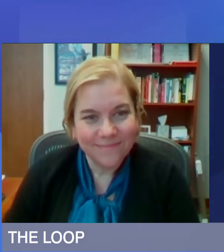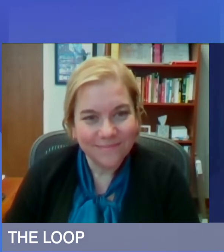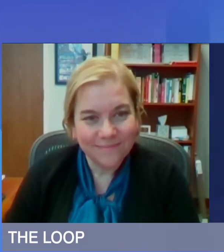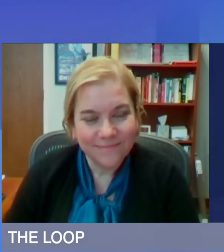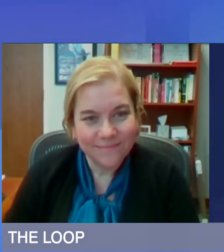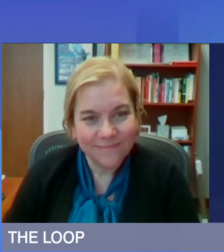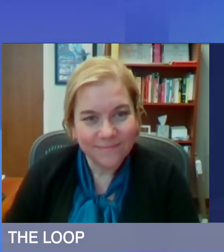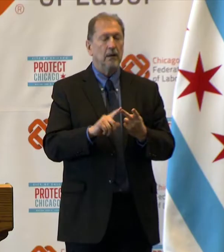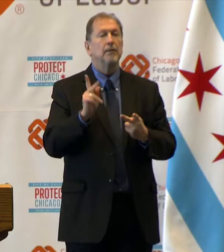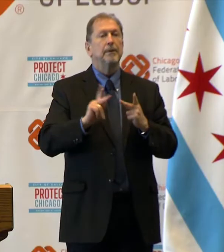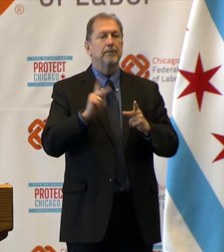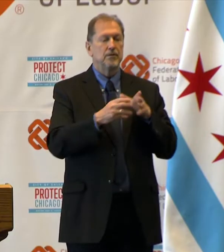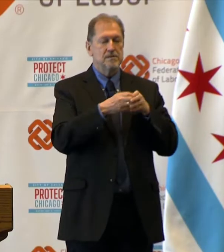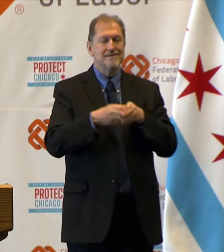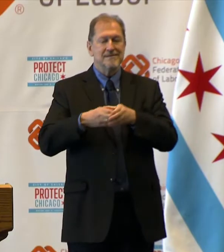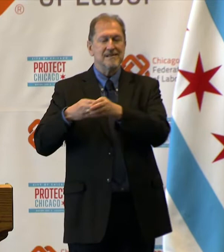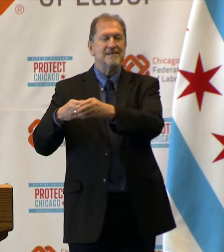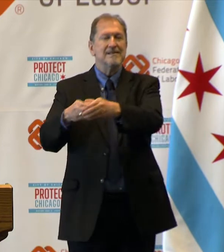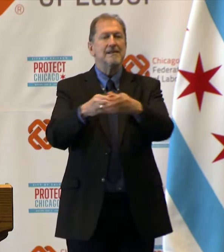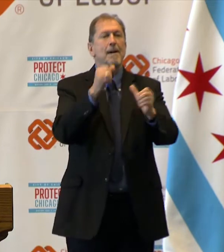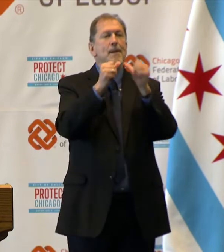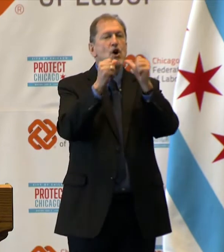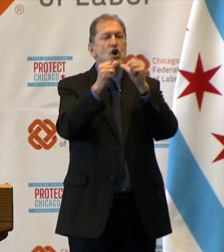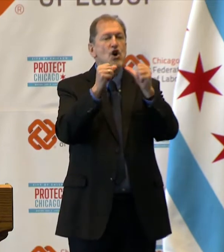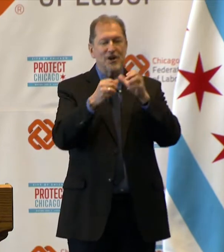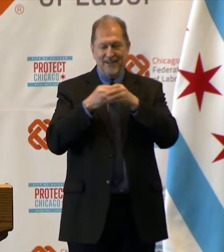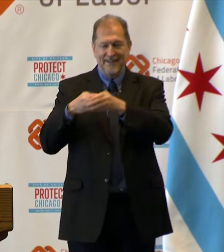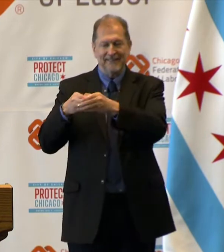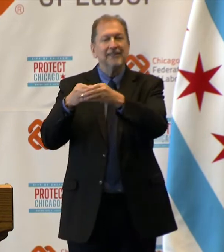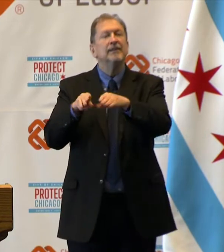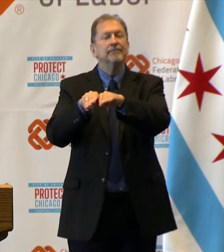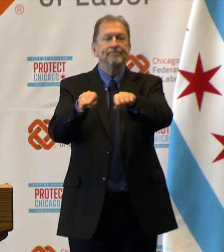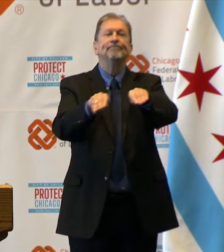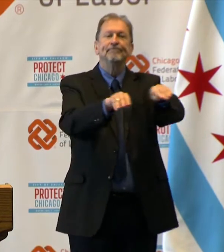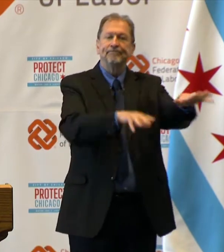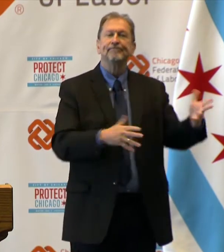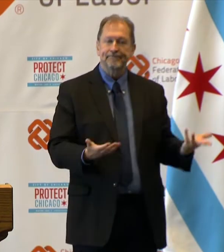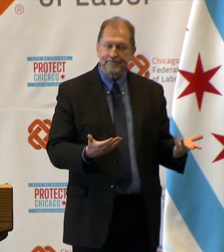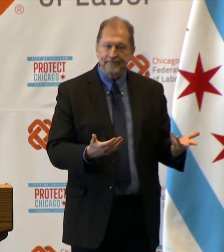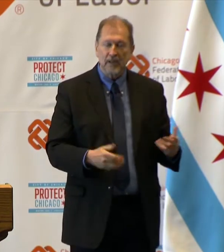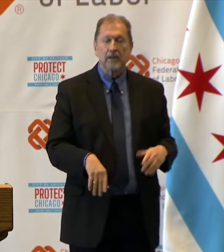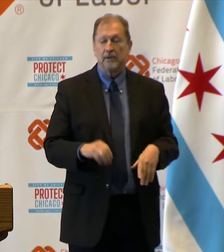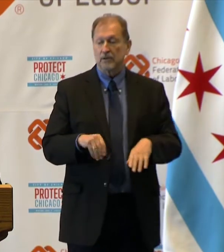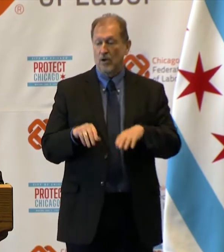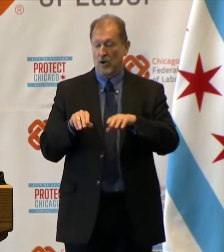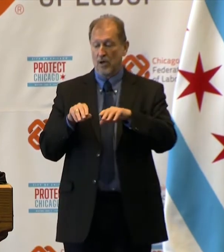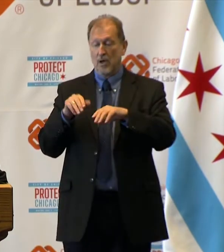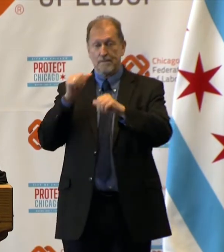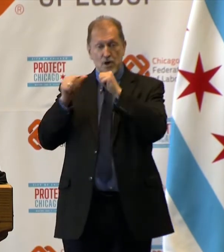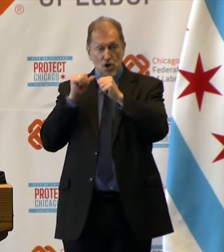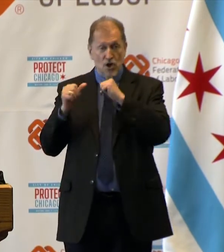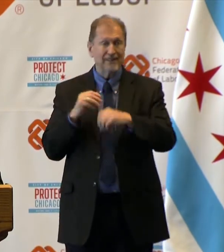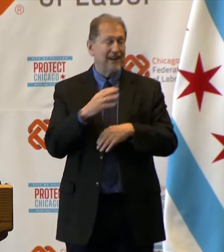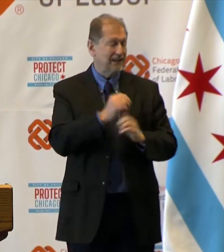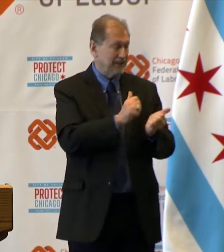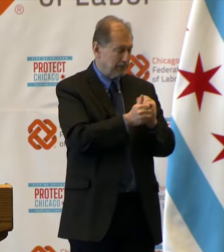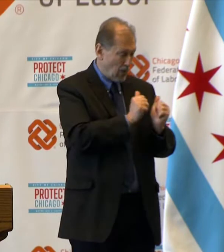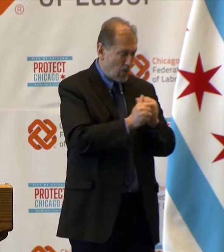FEELS LIKE GROUND-HOG DAY. LET'S HEAR WHAT MAYOR LIGHTFOOT HAD TO SAY.